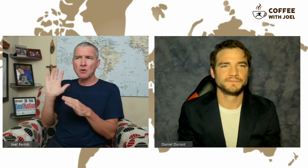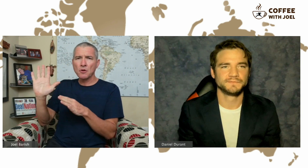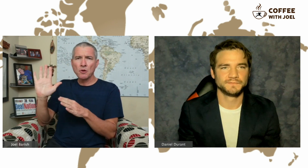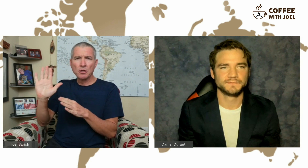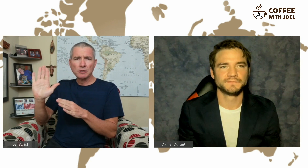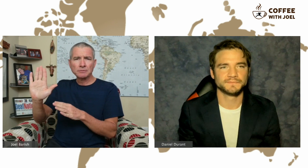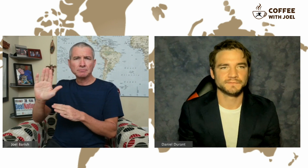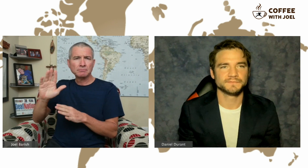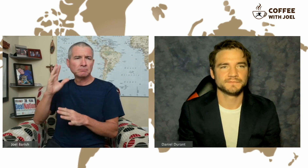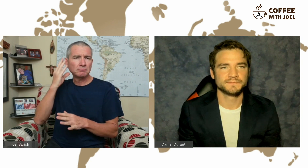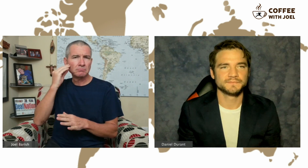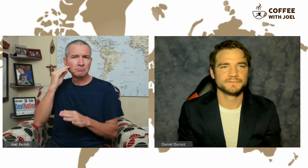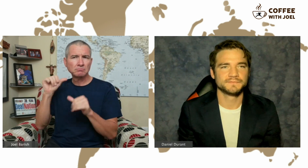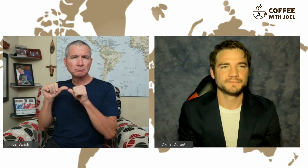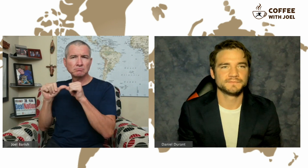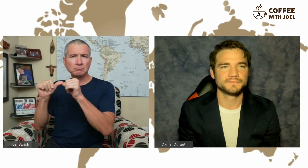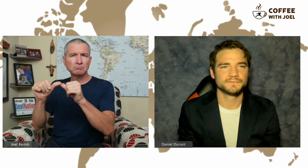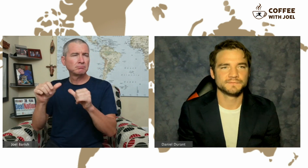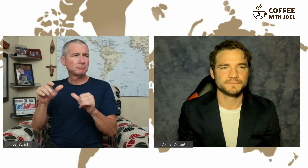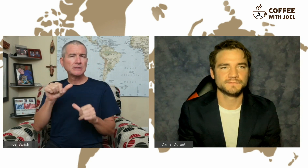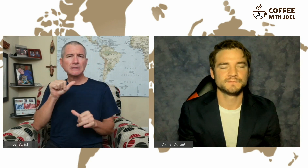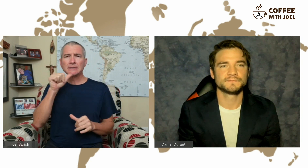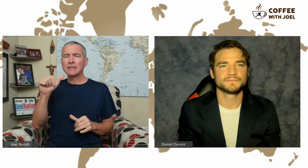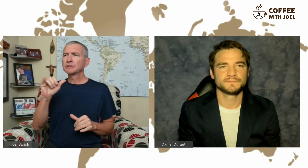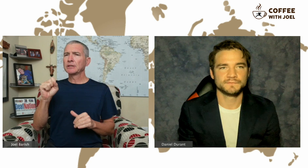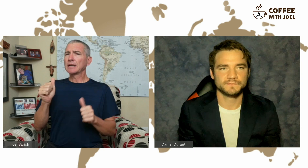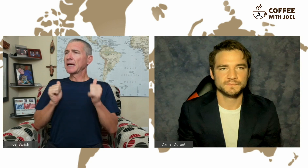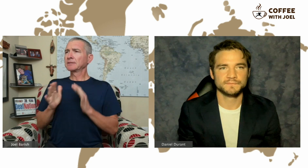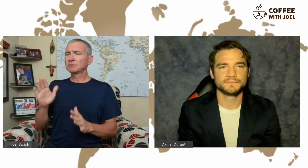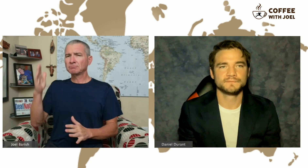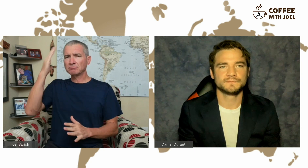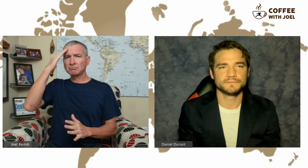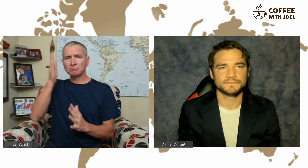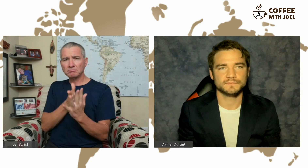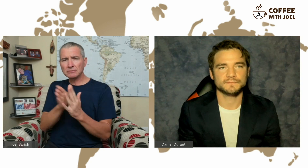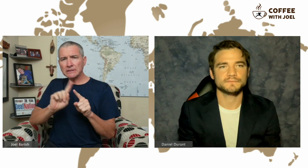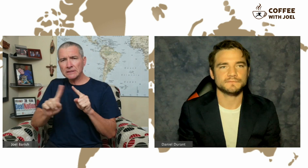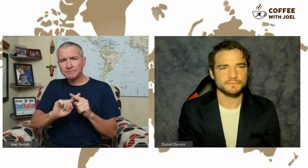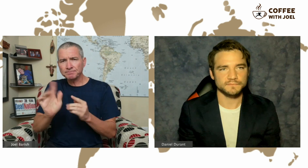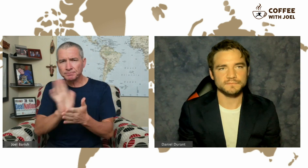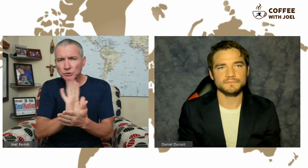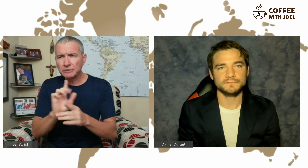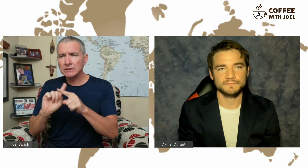She is very experienced and you had her experience… It’s not like she’s just an actor, but she knows all about